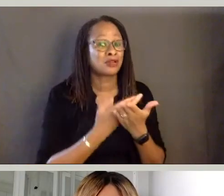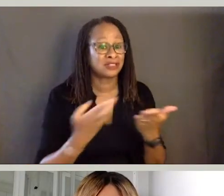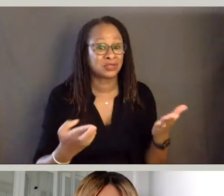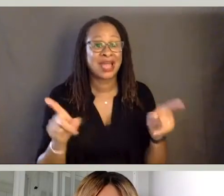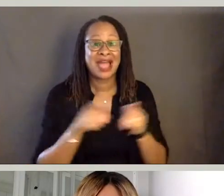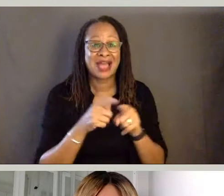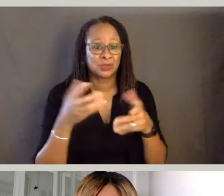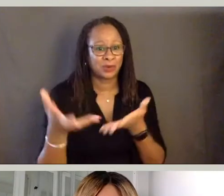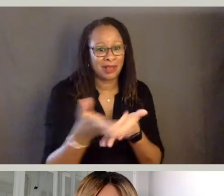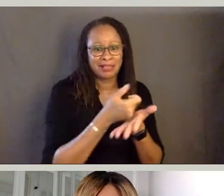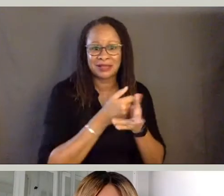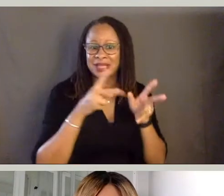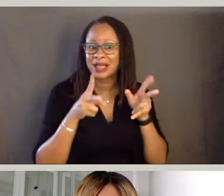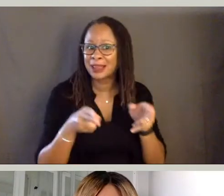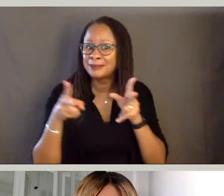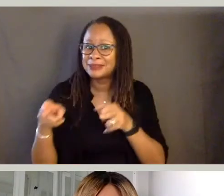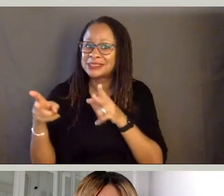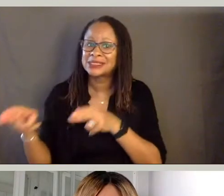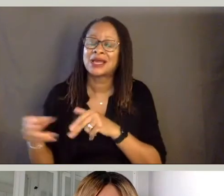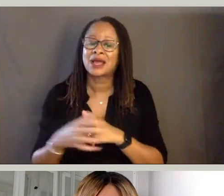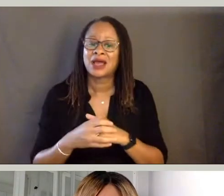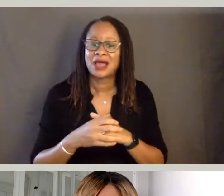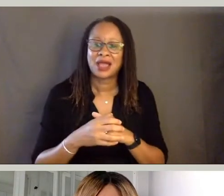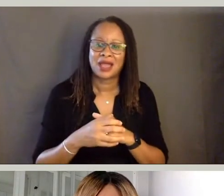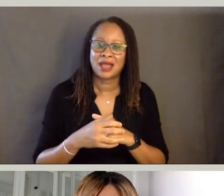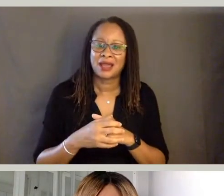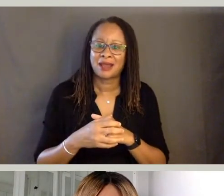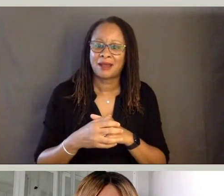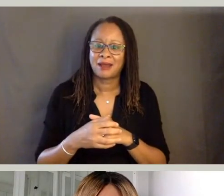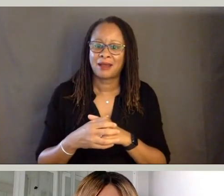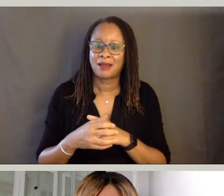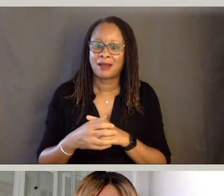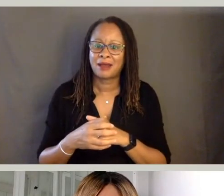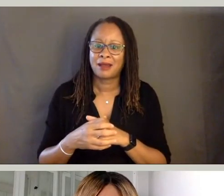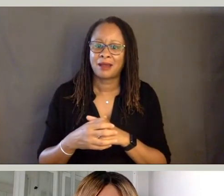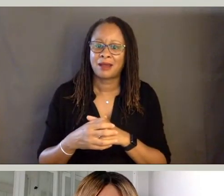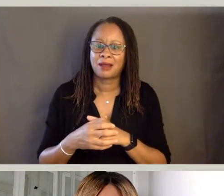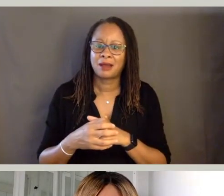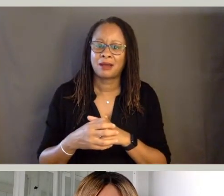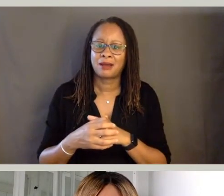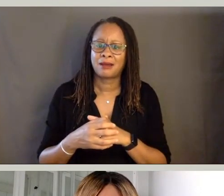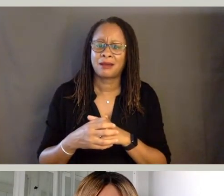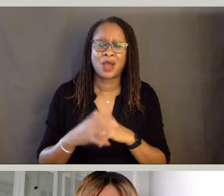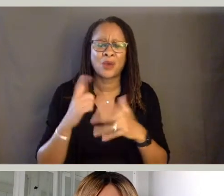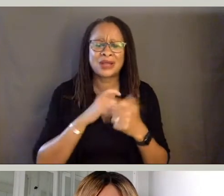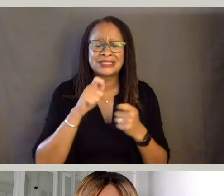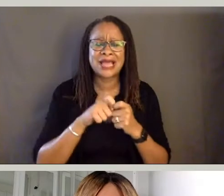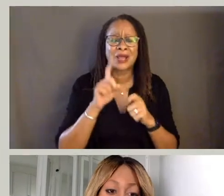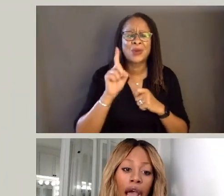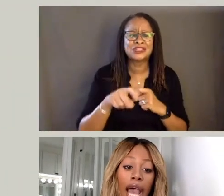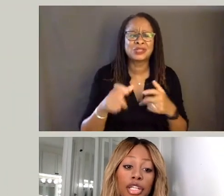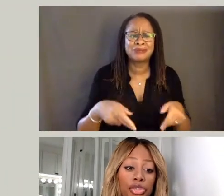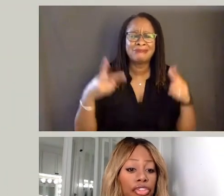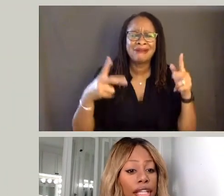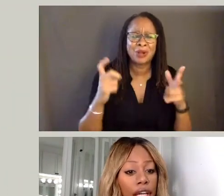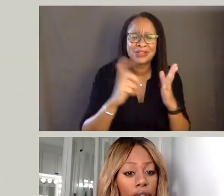it was everywhere from, I'm not sure how I'm supposed to, well, what was the exact question, can you put it up there again? I feel like I went to-